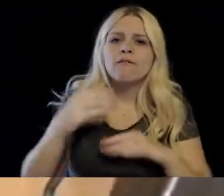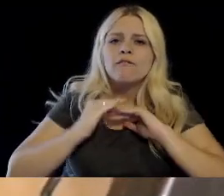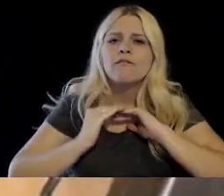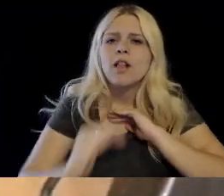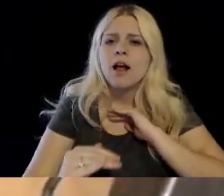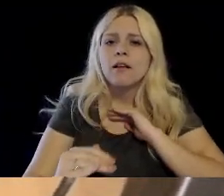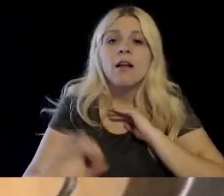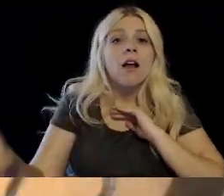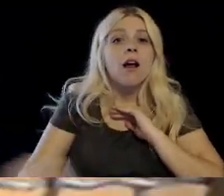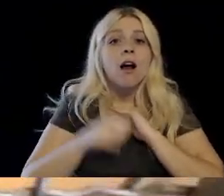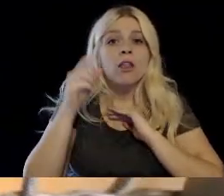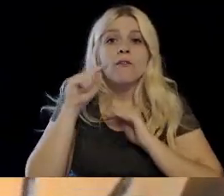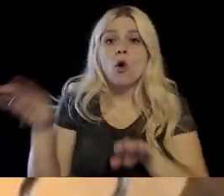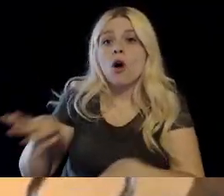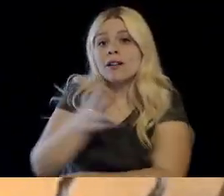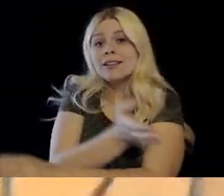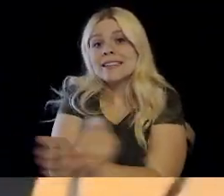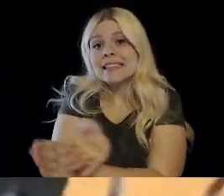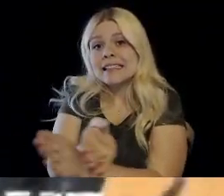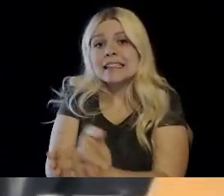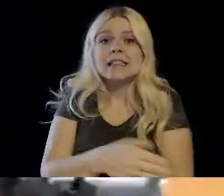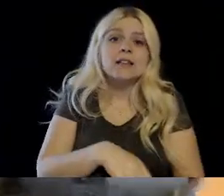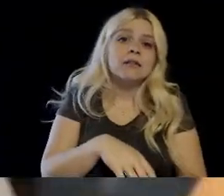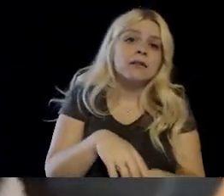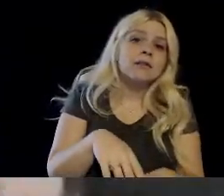Erica: Oh, so like a stretched canvas like an artist. Yeah.